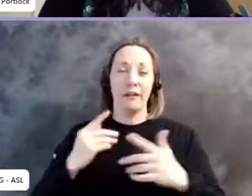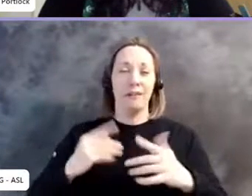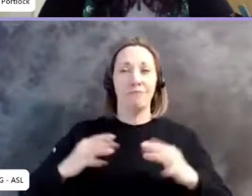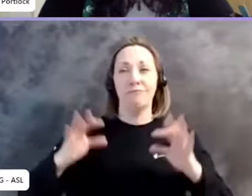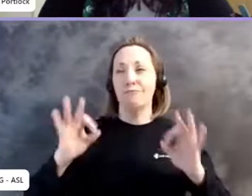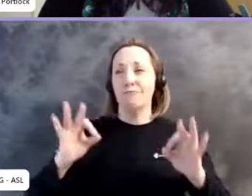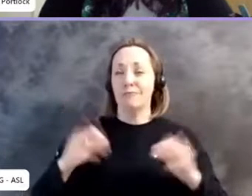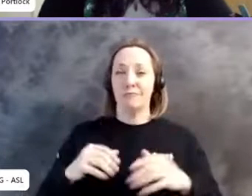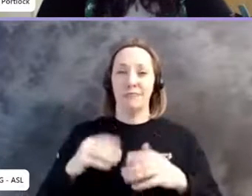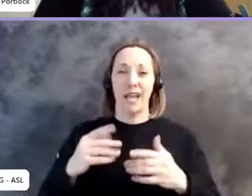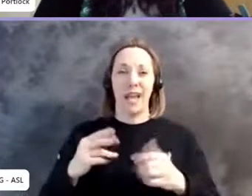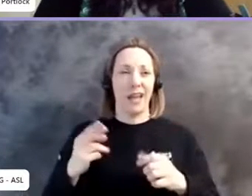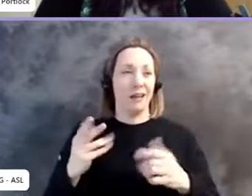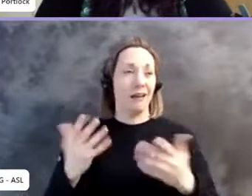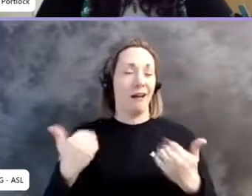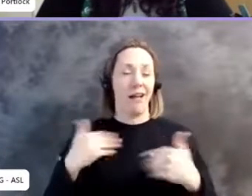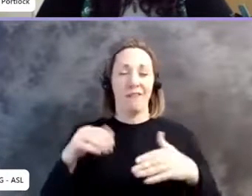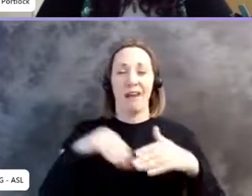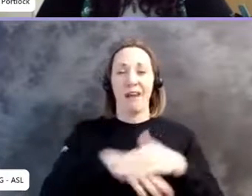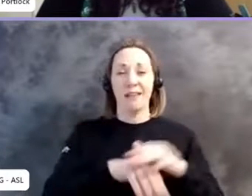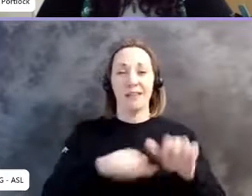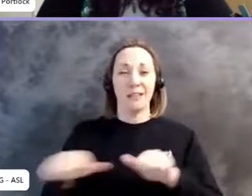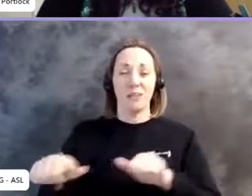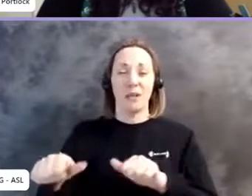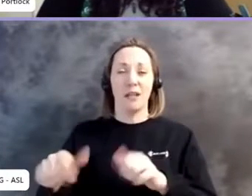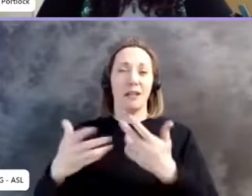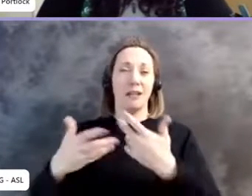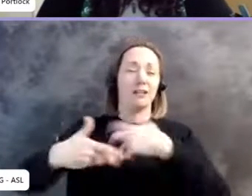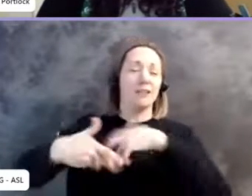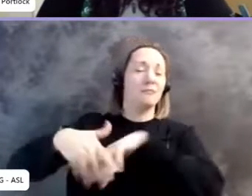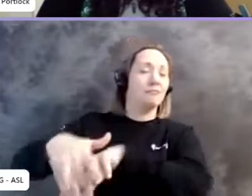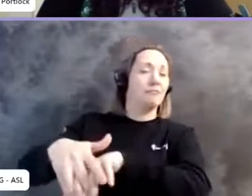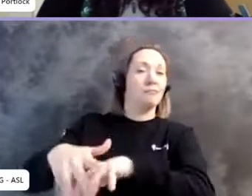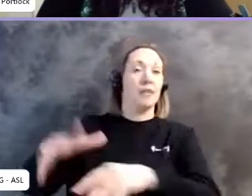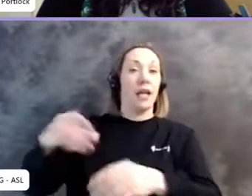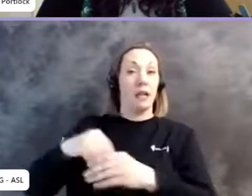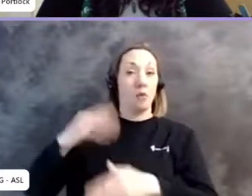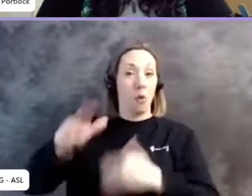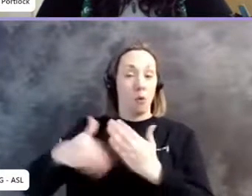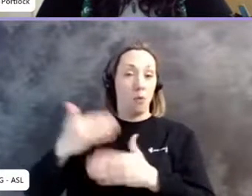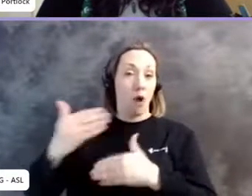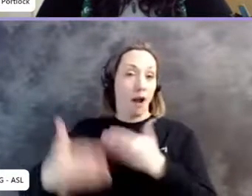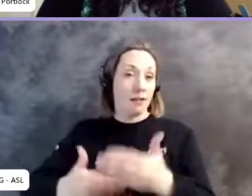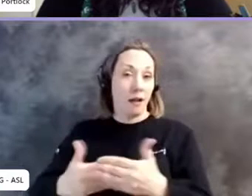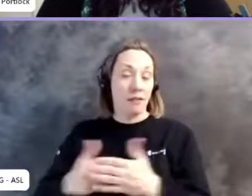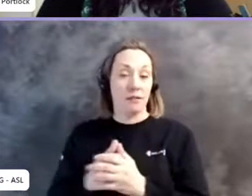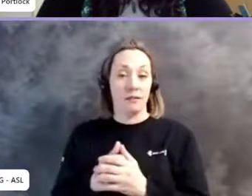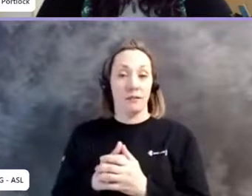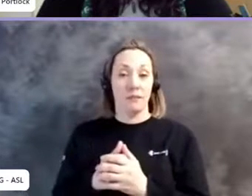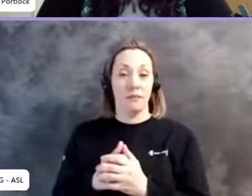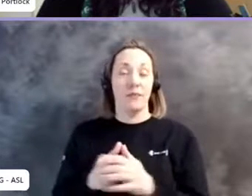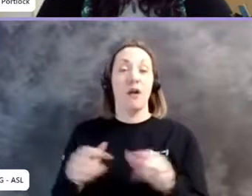what is the bounce -- what now I get to a point where it's sunny outside and the water is warm and I am practicing